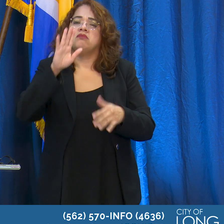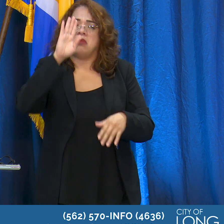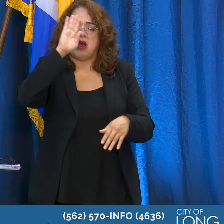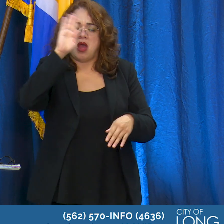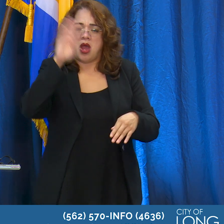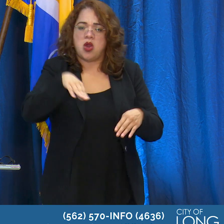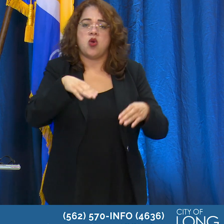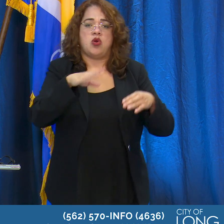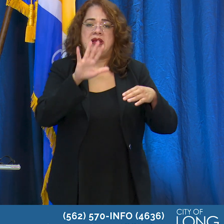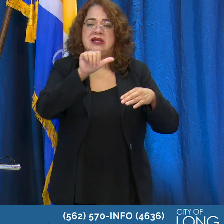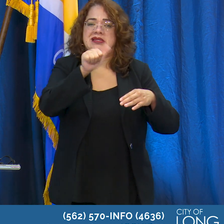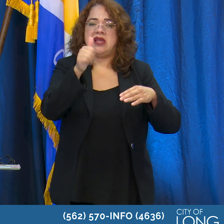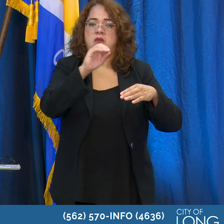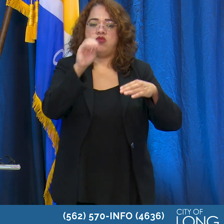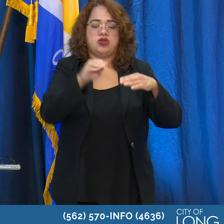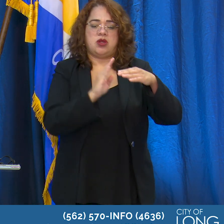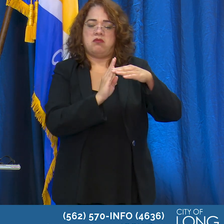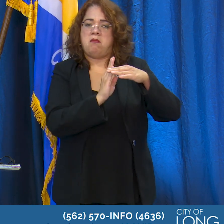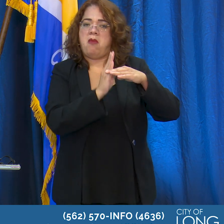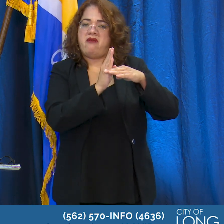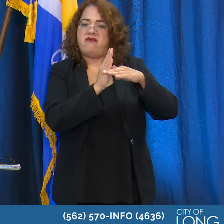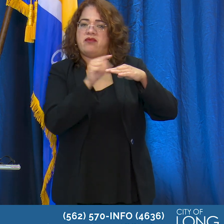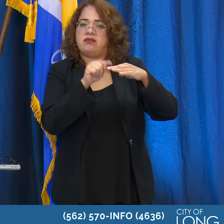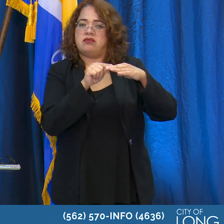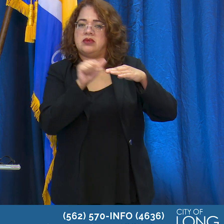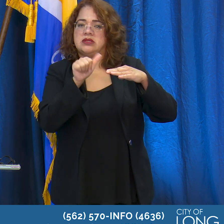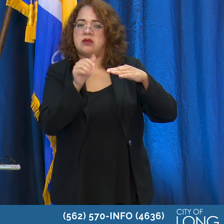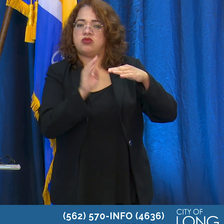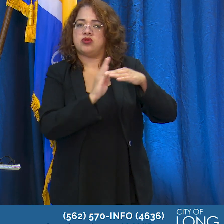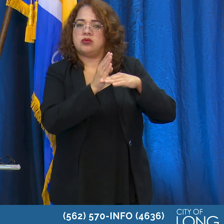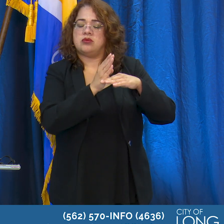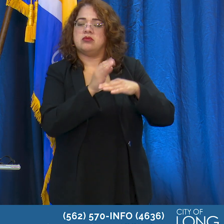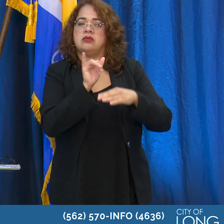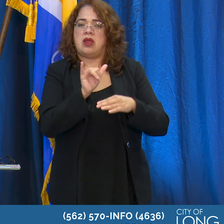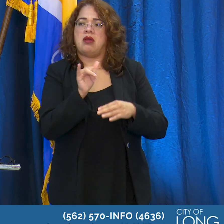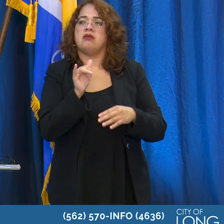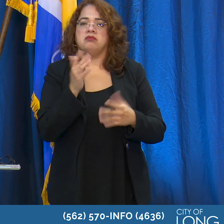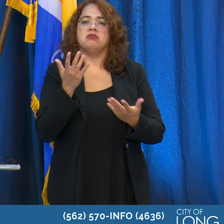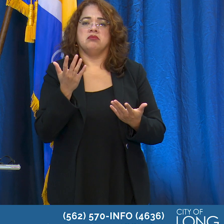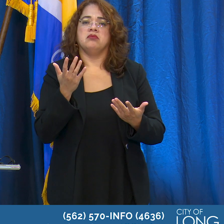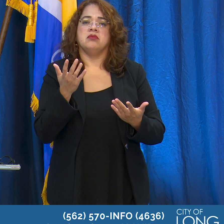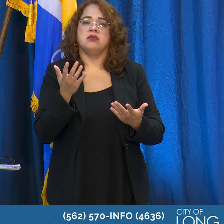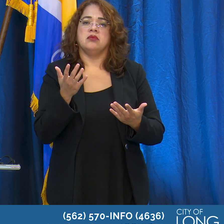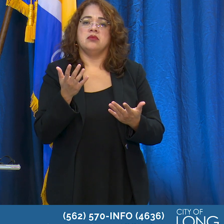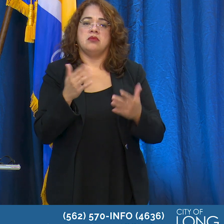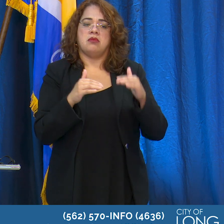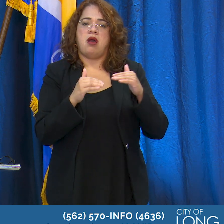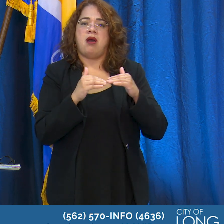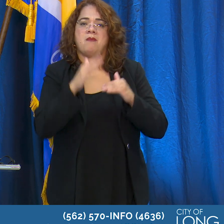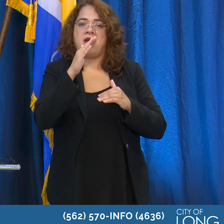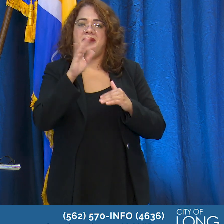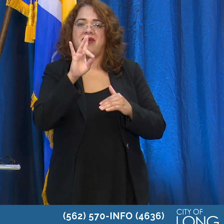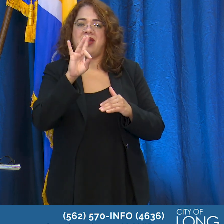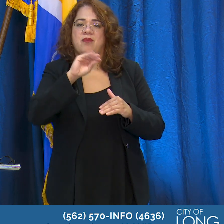and as of our last read of it, which means that it is still you know greater than the eight percent